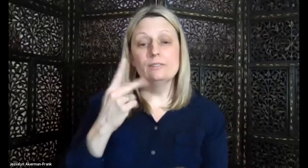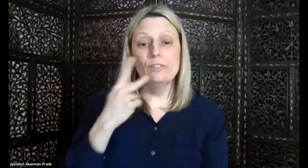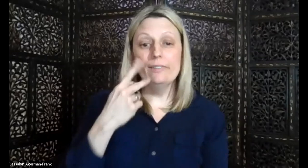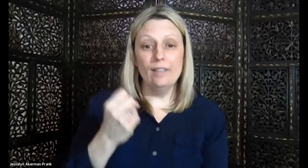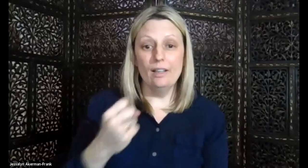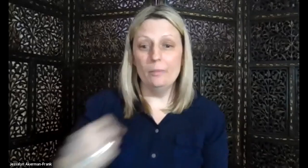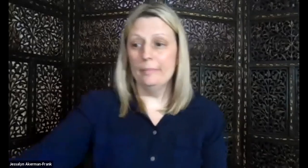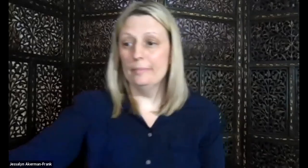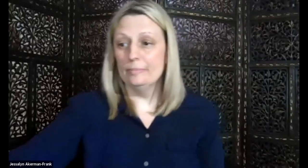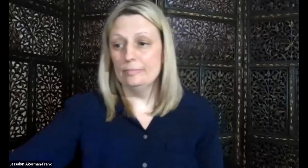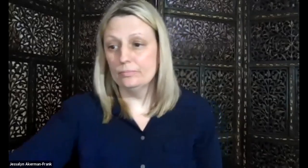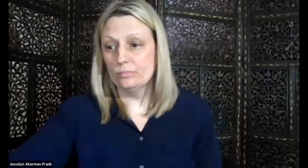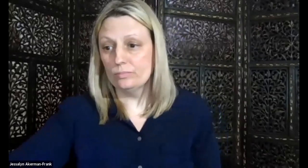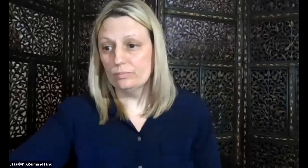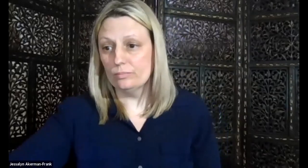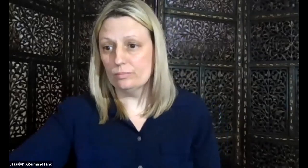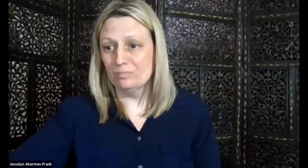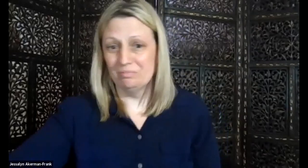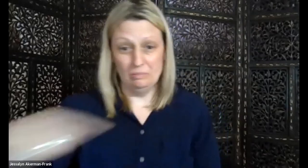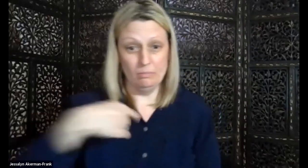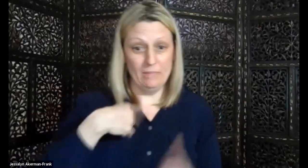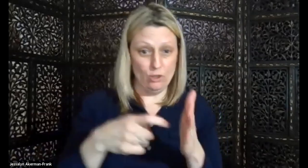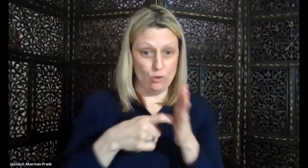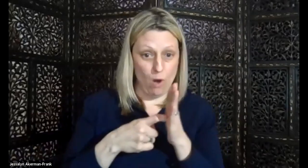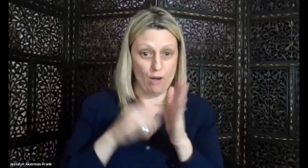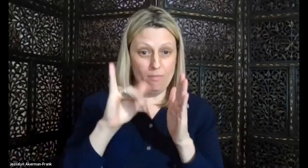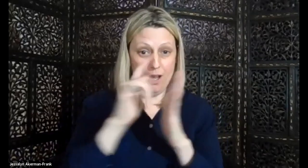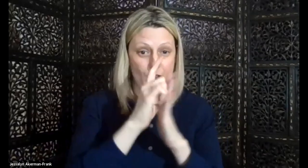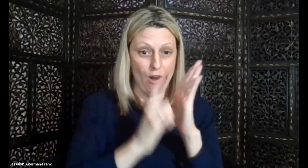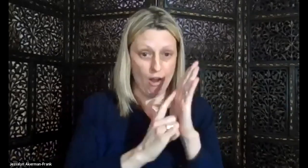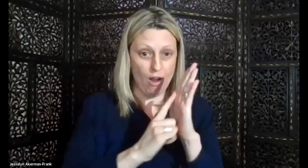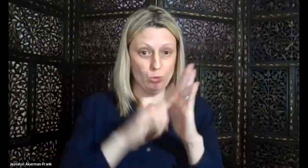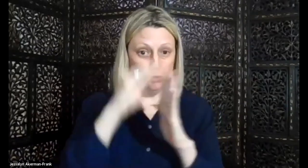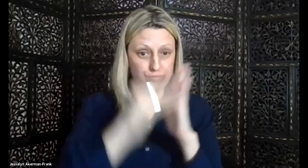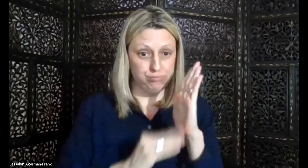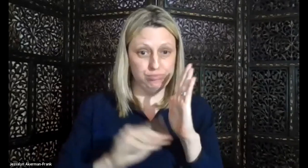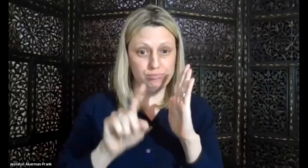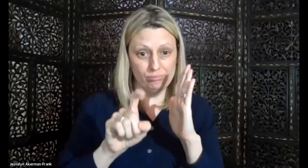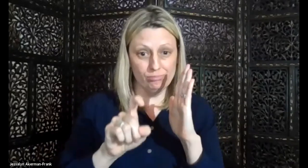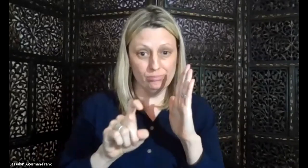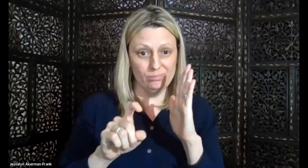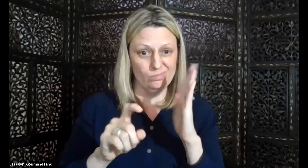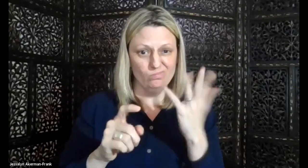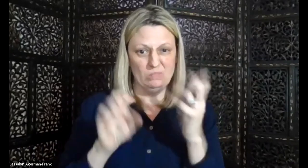That's a good way to do it. Jessalyn: Thank you. Thank you so much. And final question